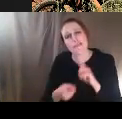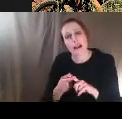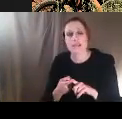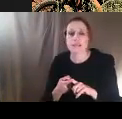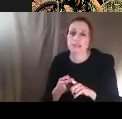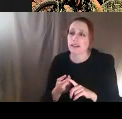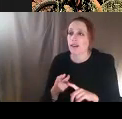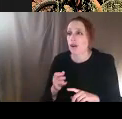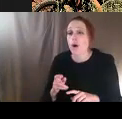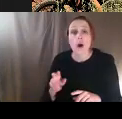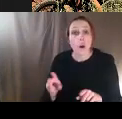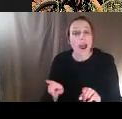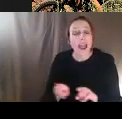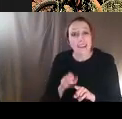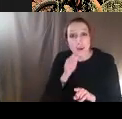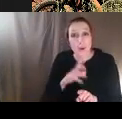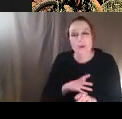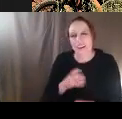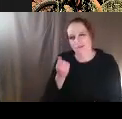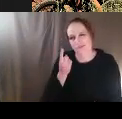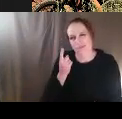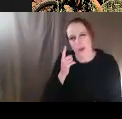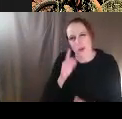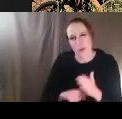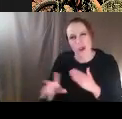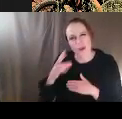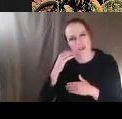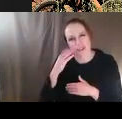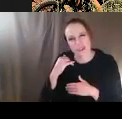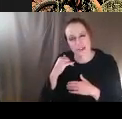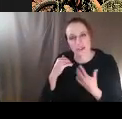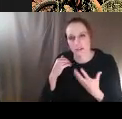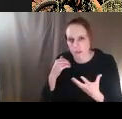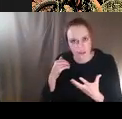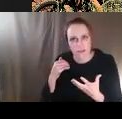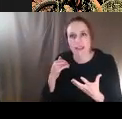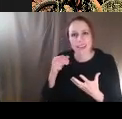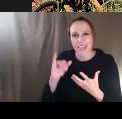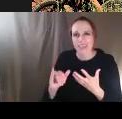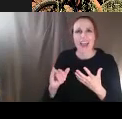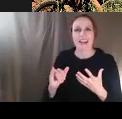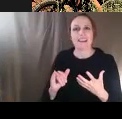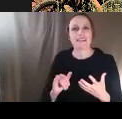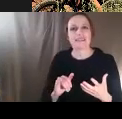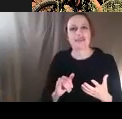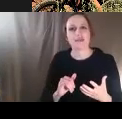It really kind of is denying that there's any privilege that somebody with white skin could have.